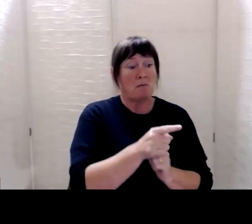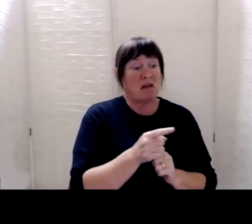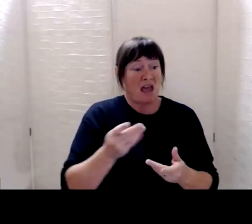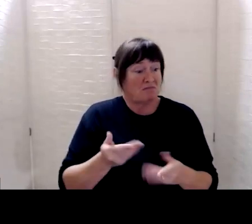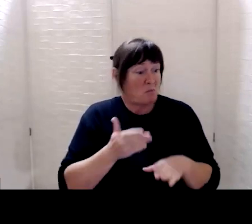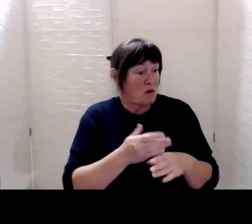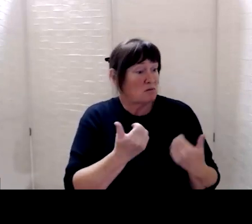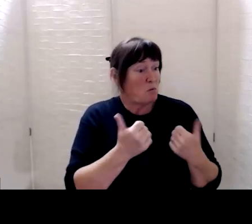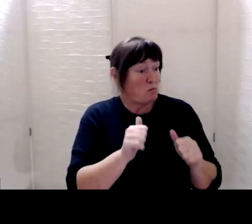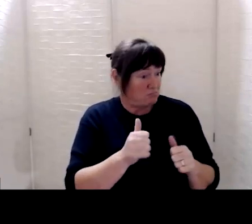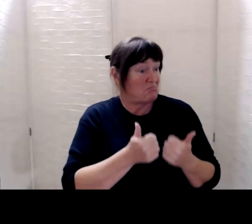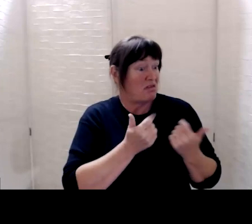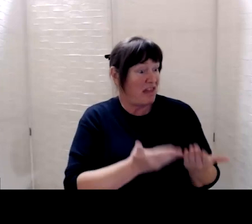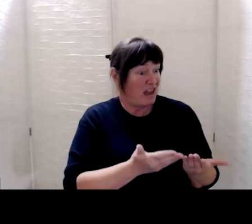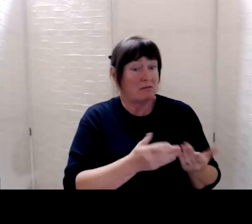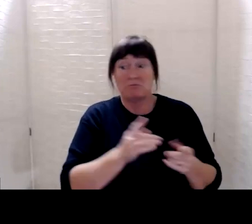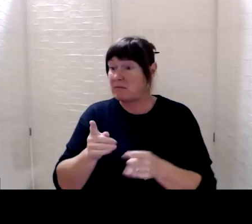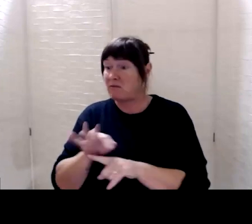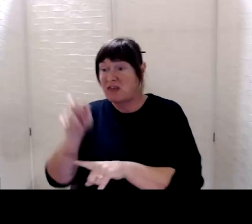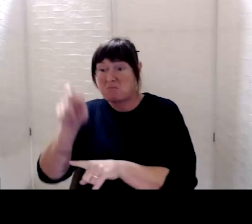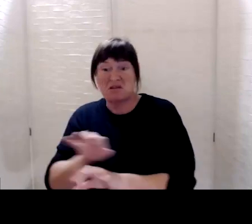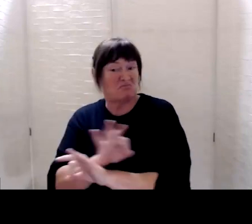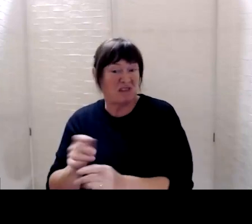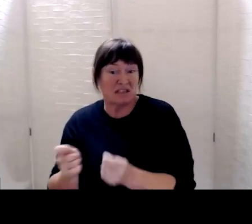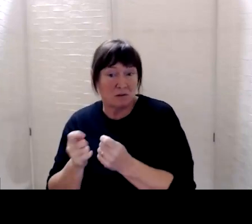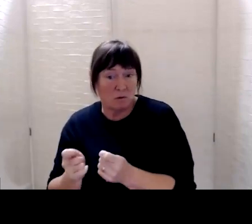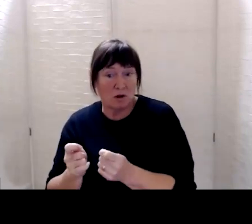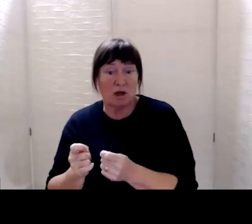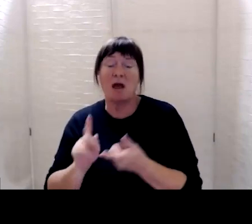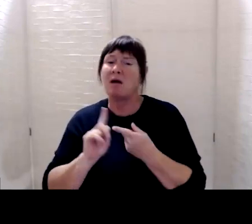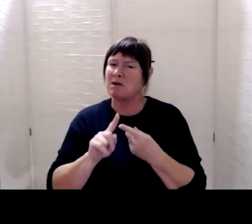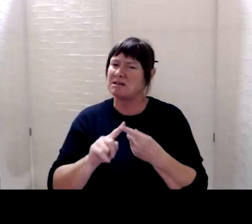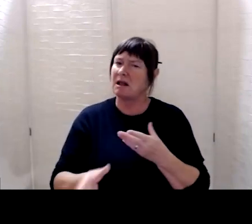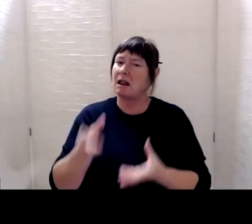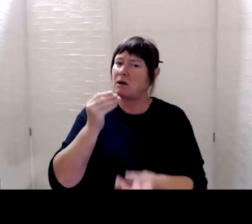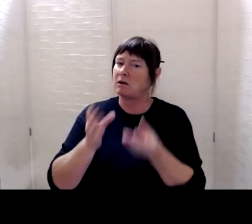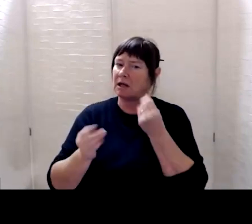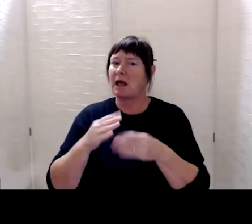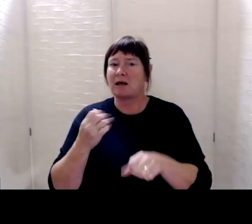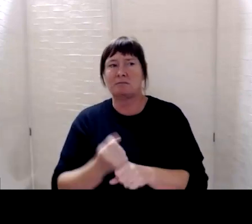We are together continuing to learn how we can make this better work for people.